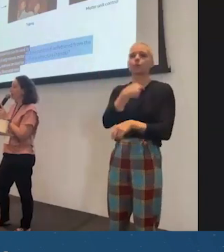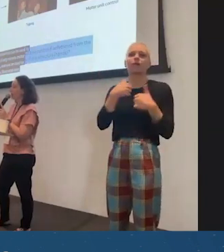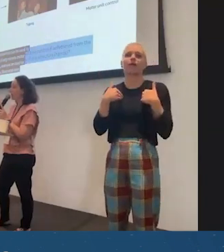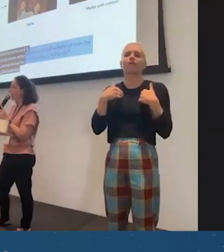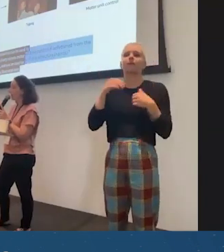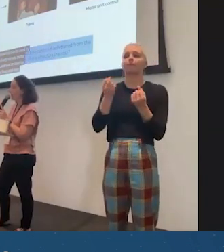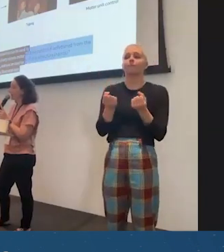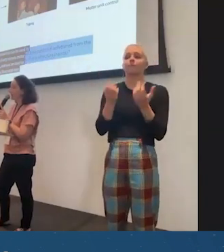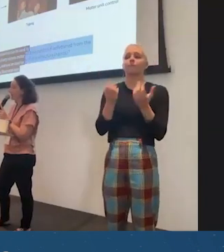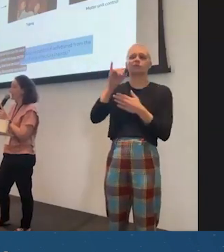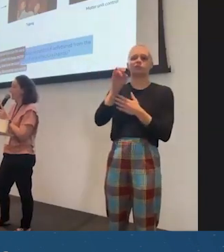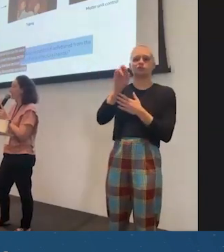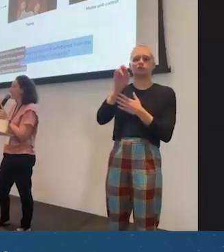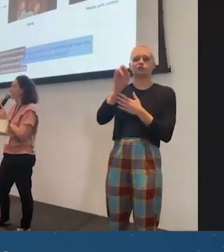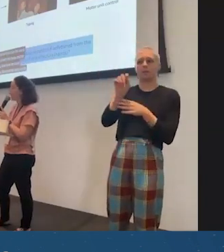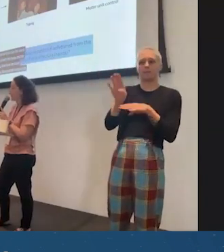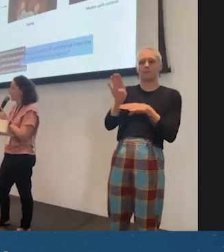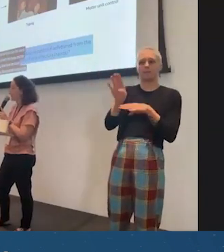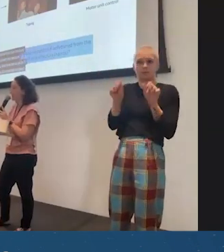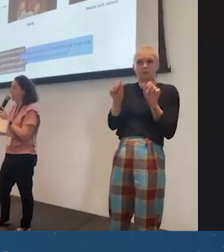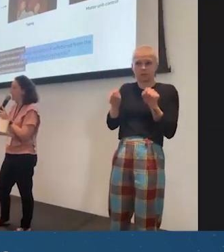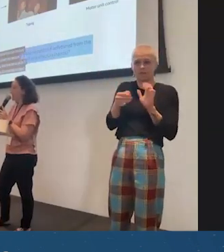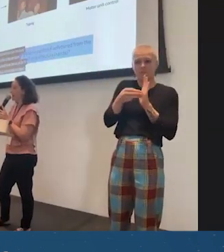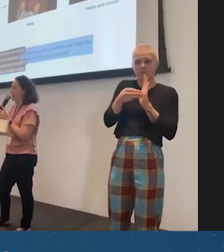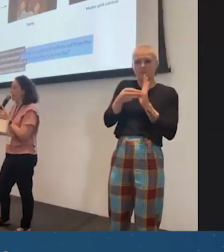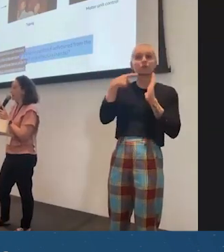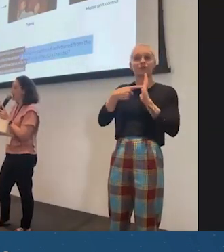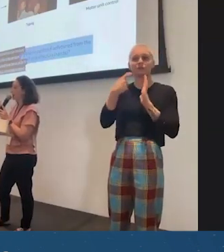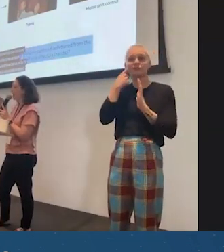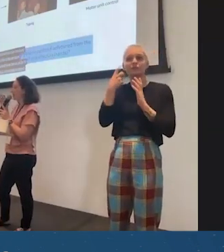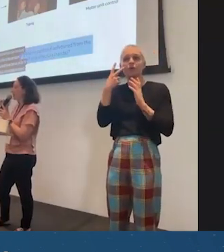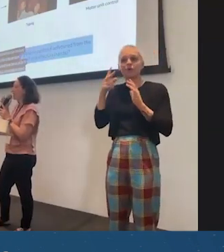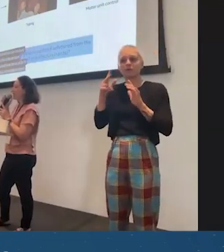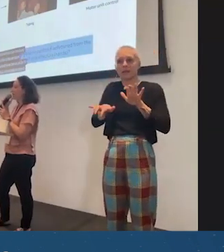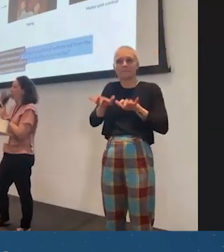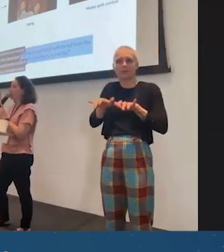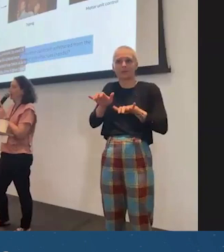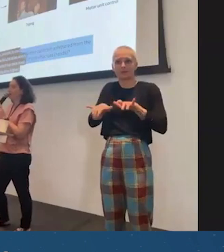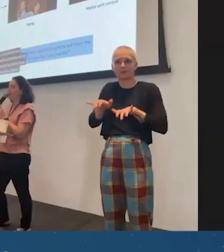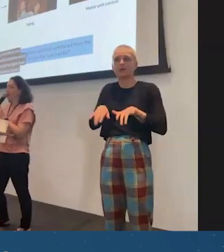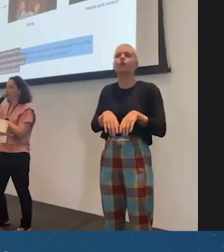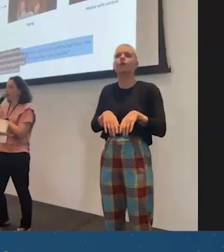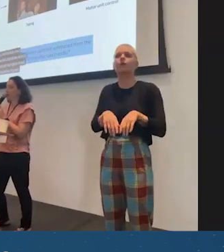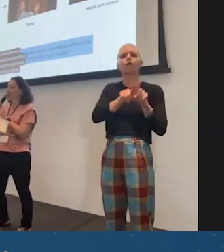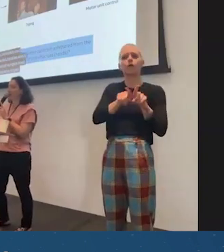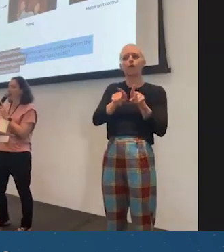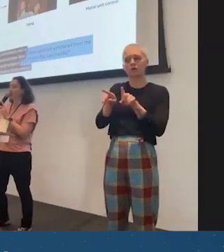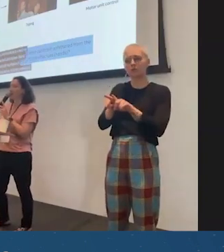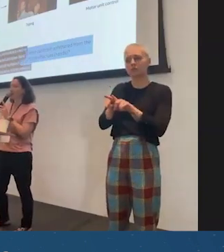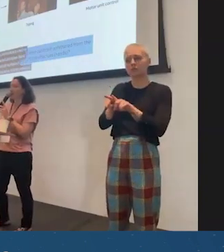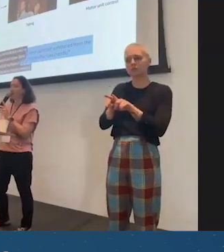be modeled as well, like typing, which we looked at. And we can also follow on to work from 60 years ago